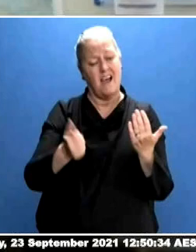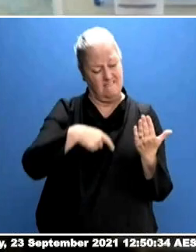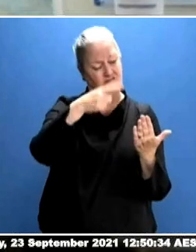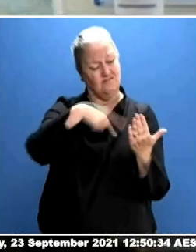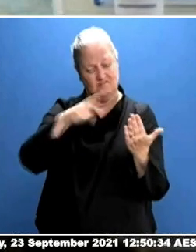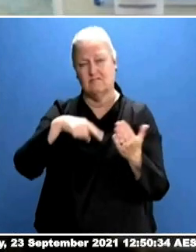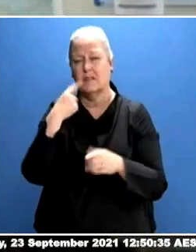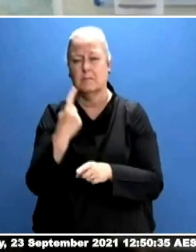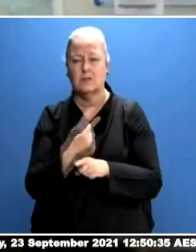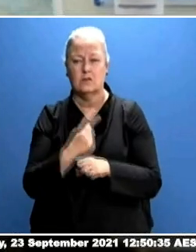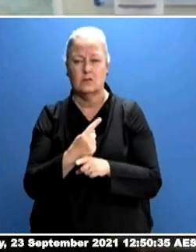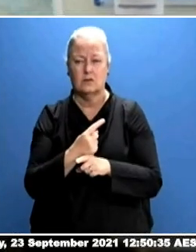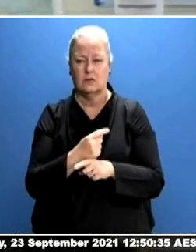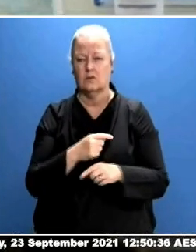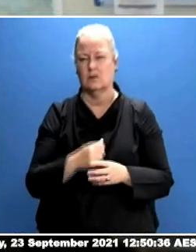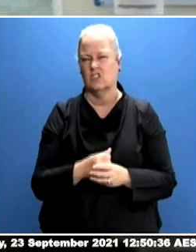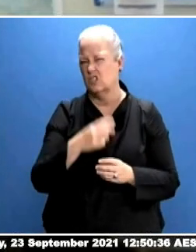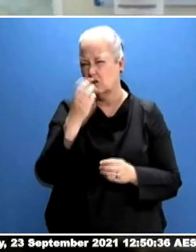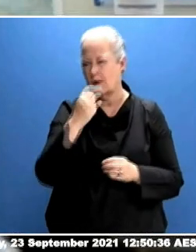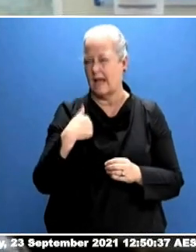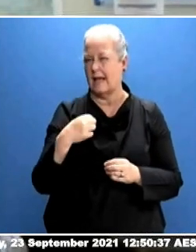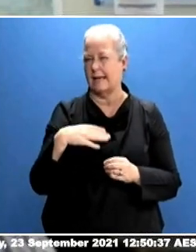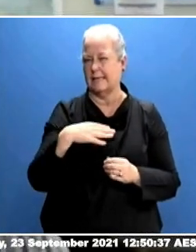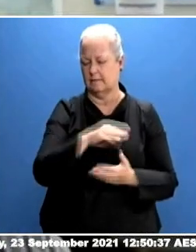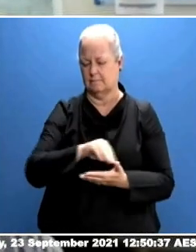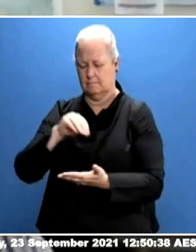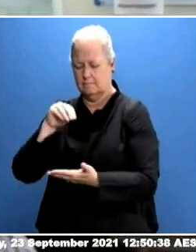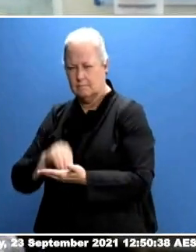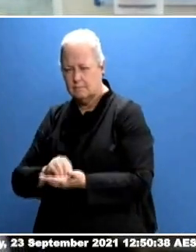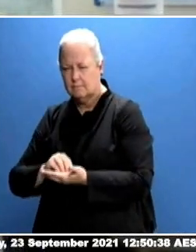Sorry, I'd have to take that on notice for a more definite reference,